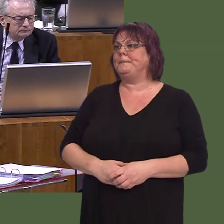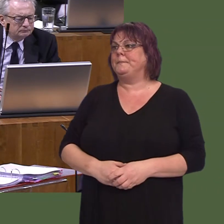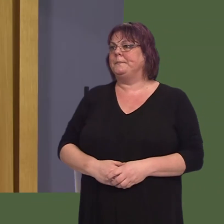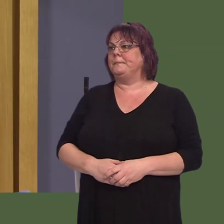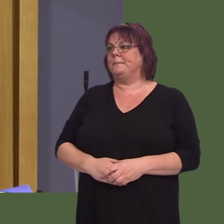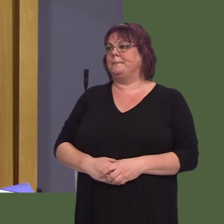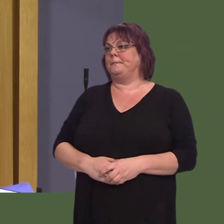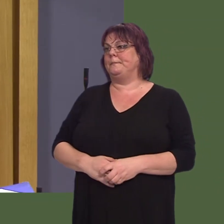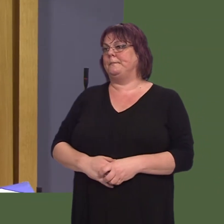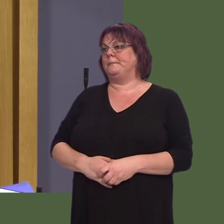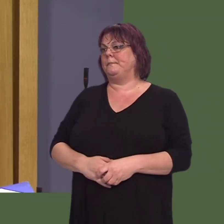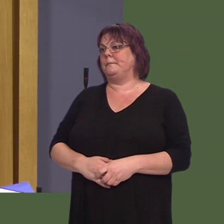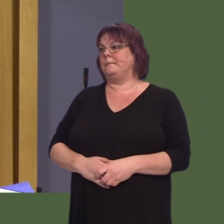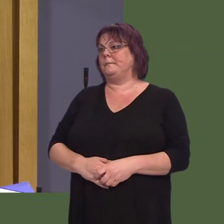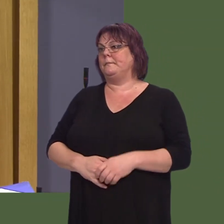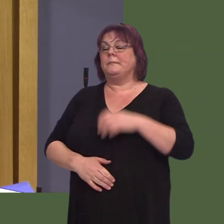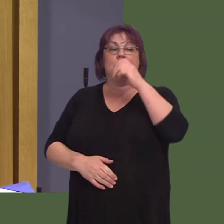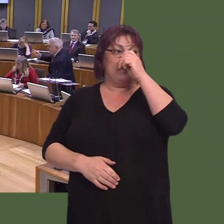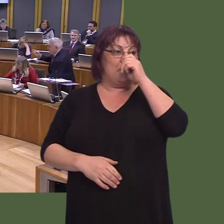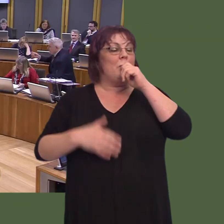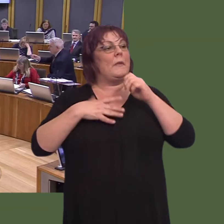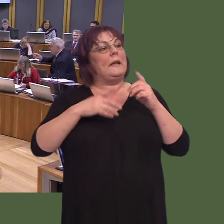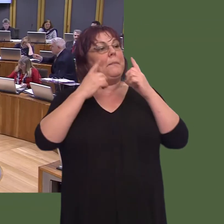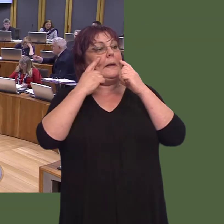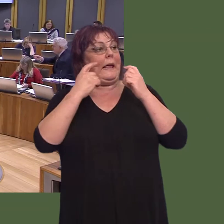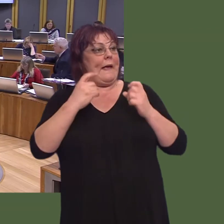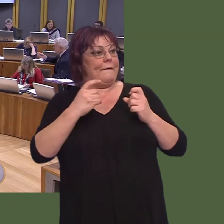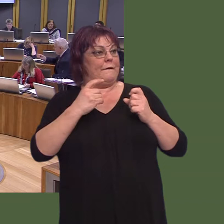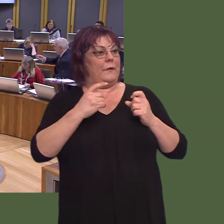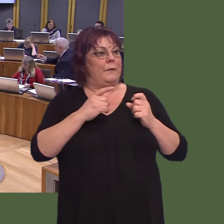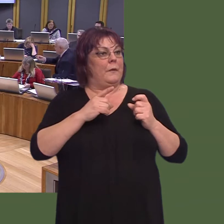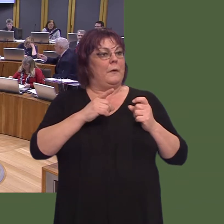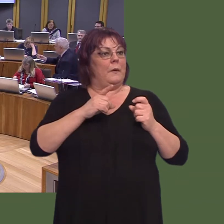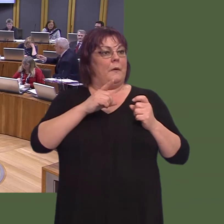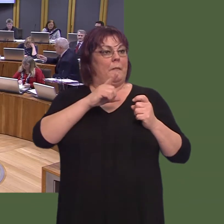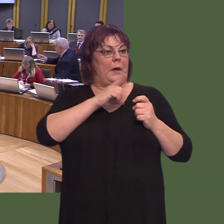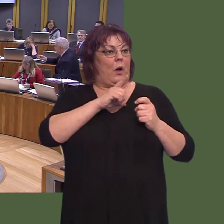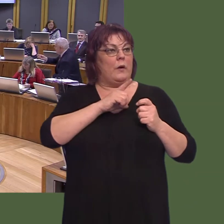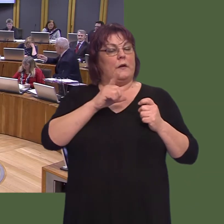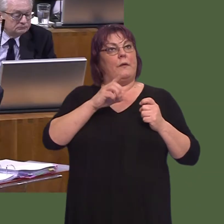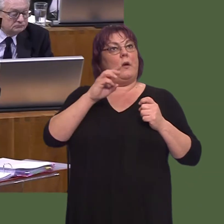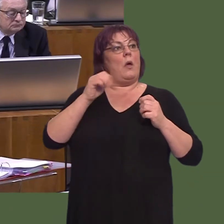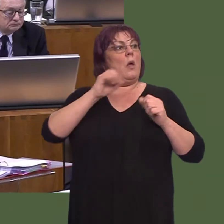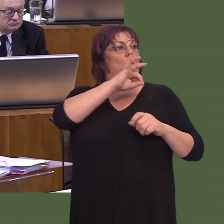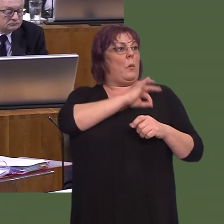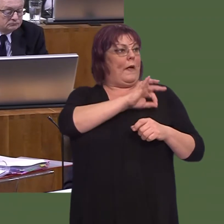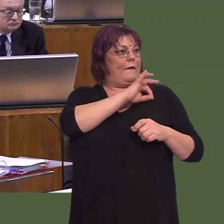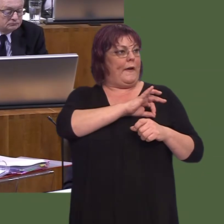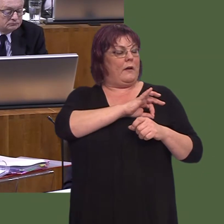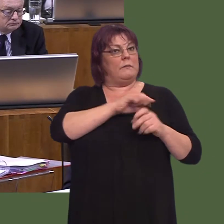We must be very careful in divorcing ourselves from the welfare system that exists across GB. Why?